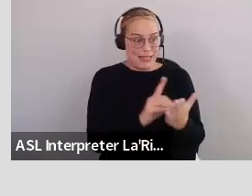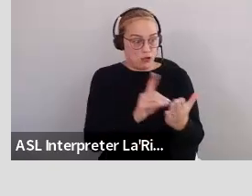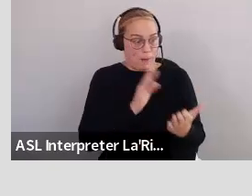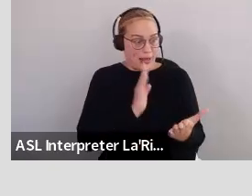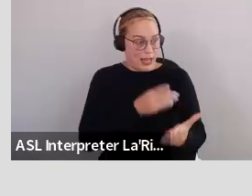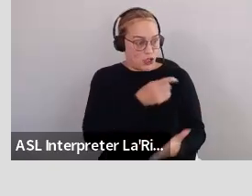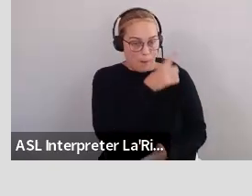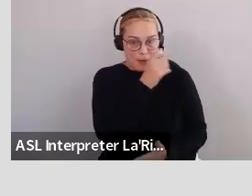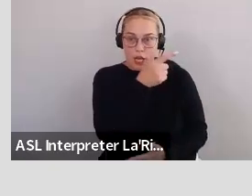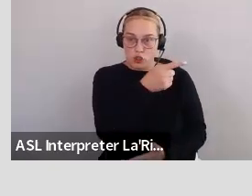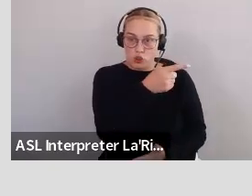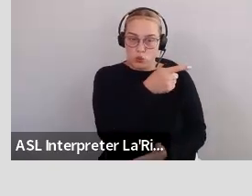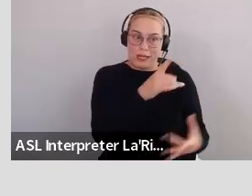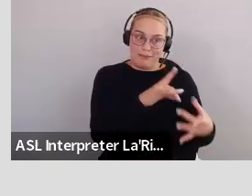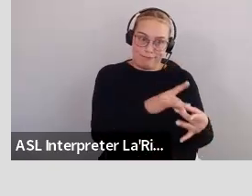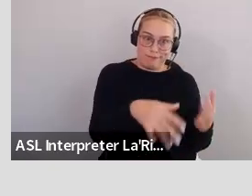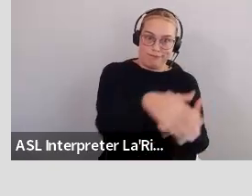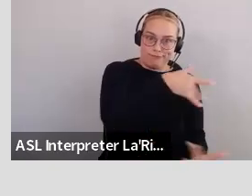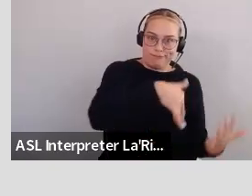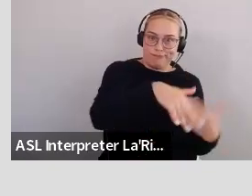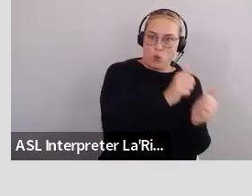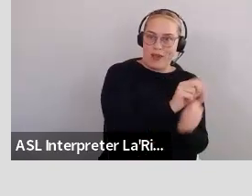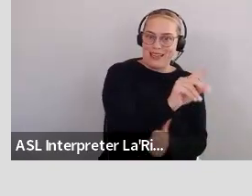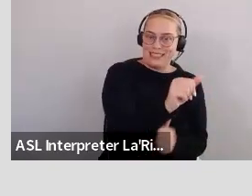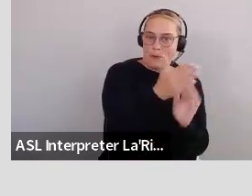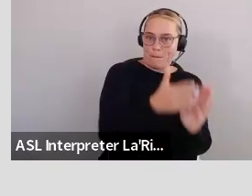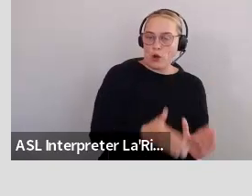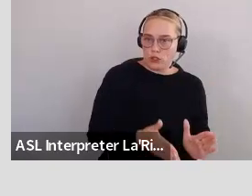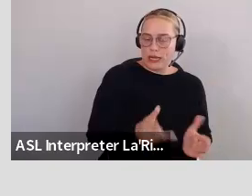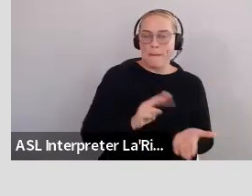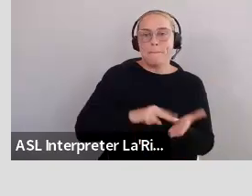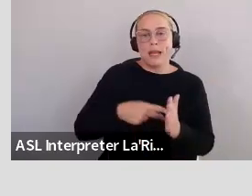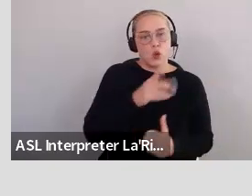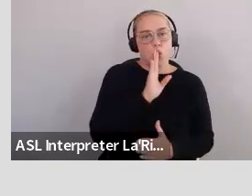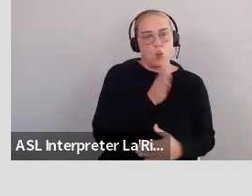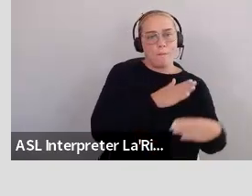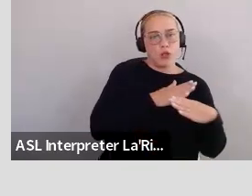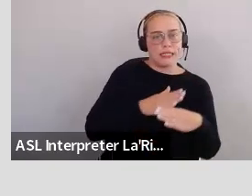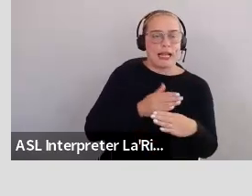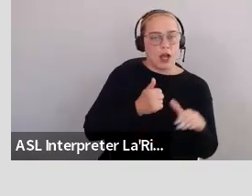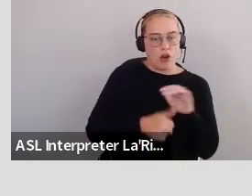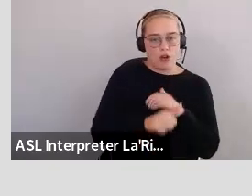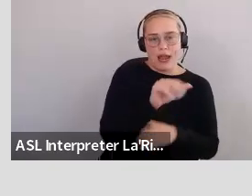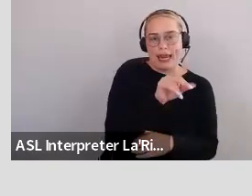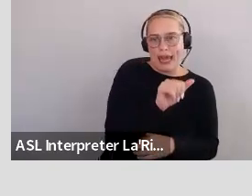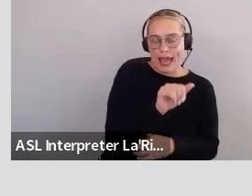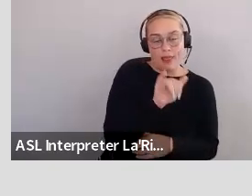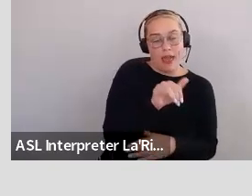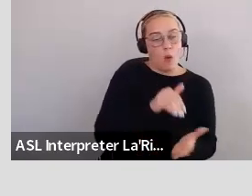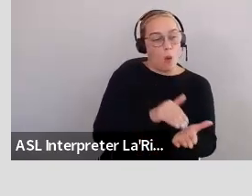The fourth one, the only counts when employment is an association with a person with a disability. If an employer wants to discriminate against you